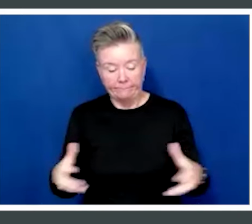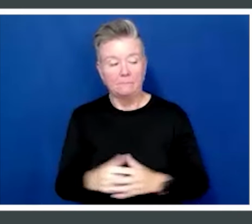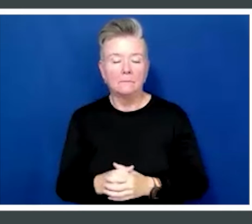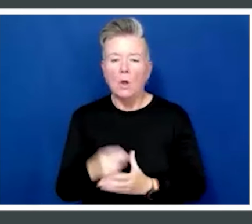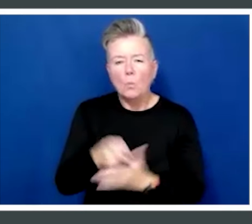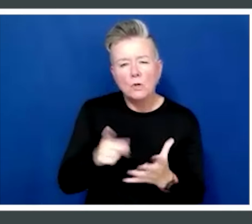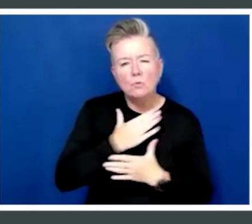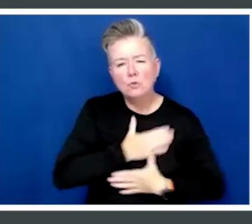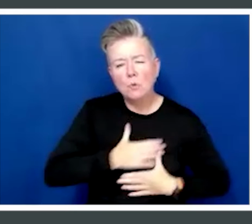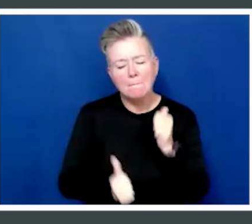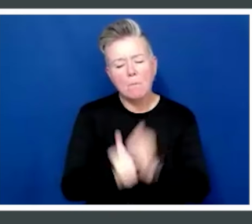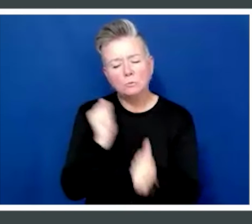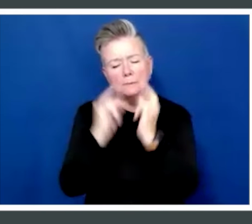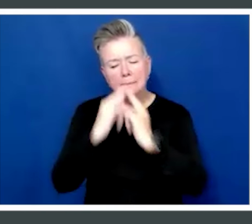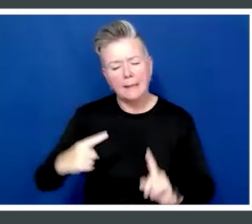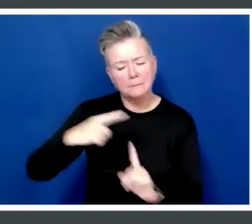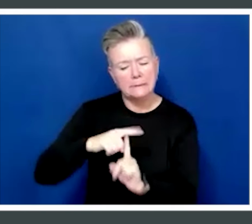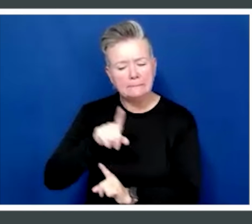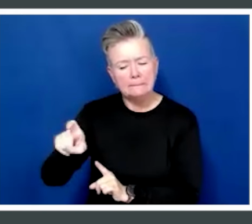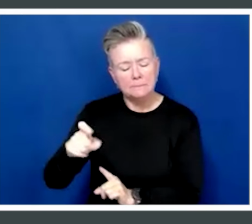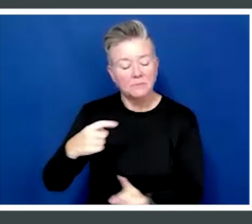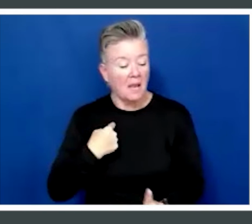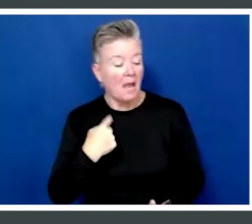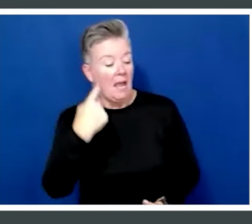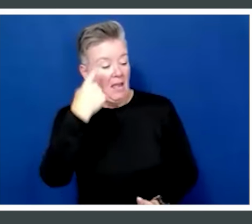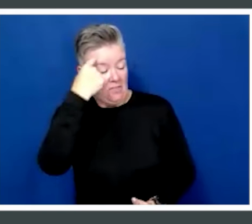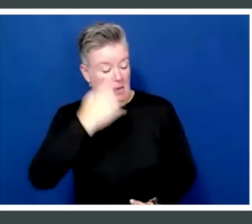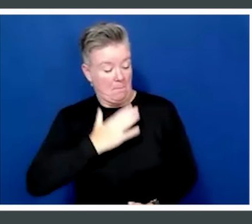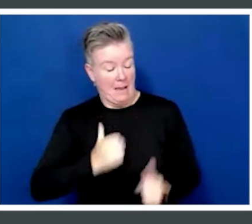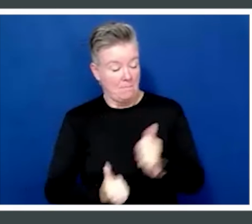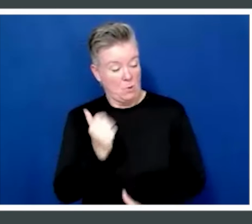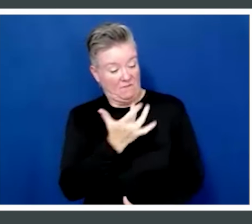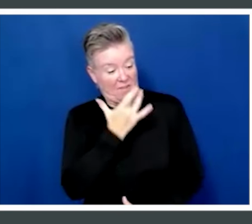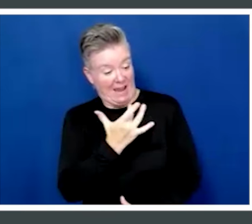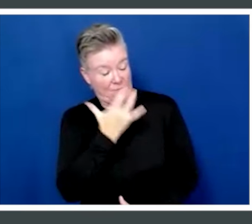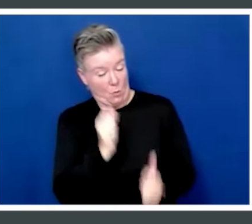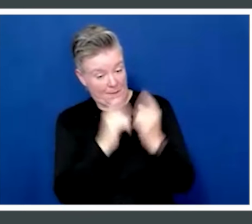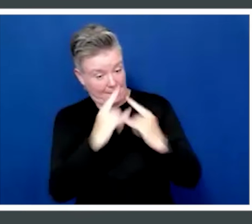What do you enjoy about Camp T? CAMPER >> I think my favorite thing about camp so far,